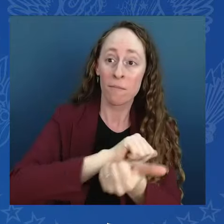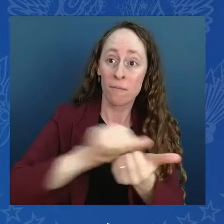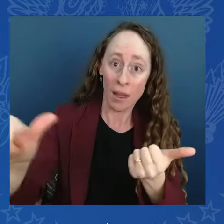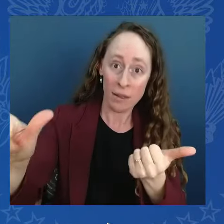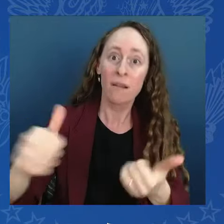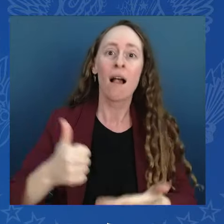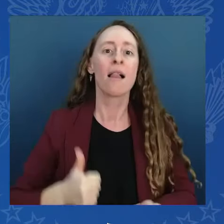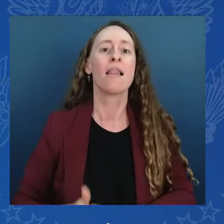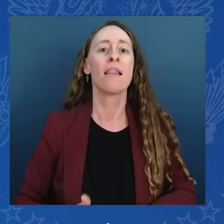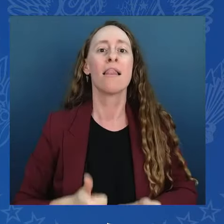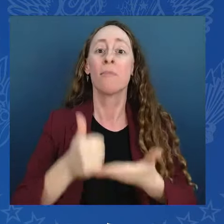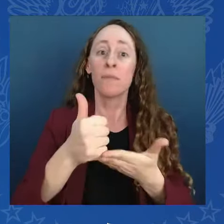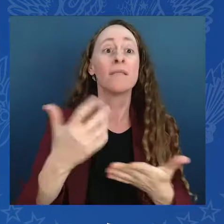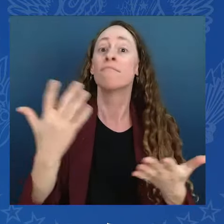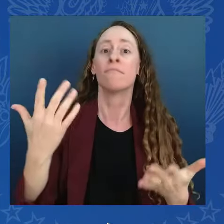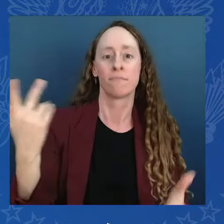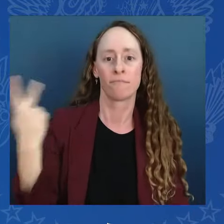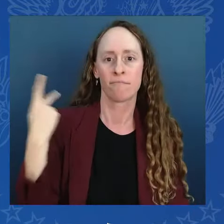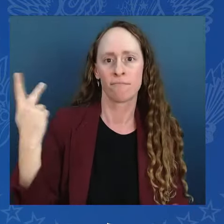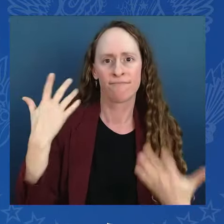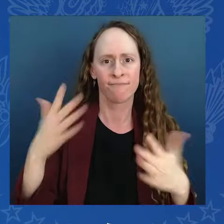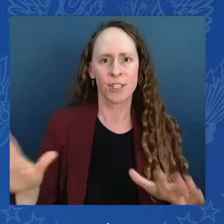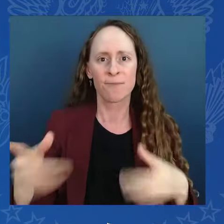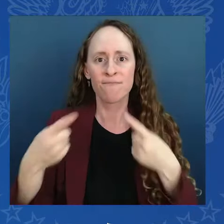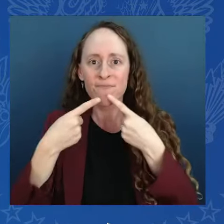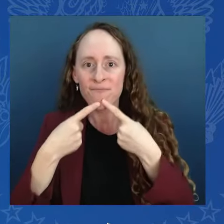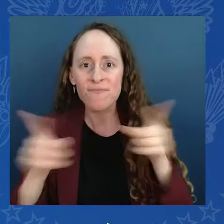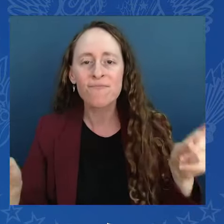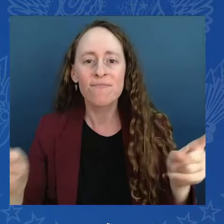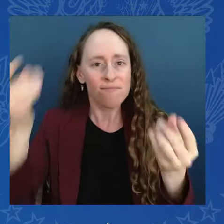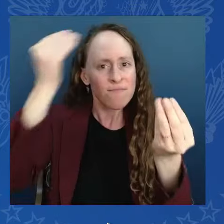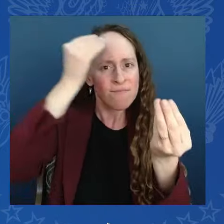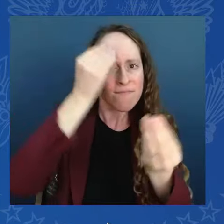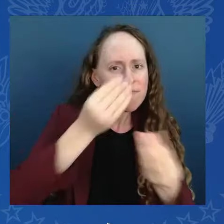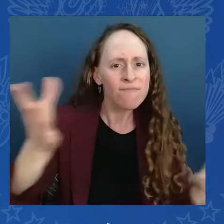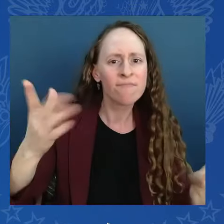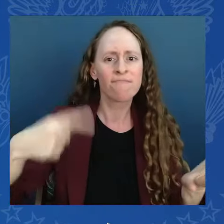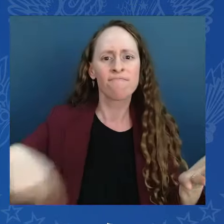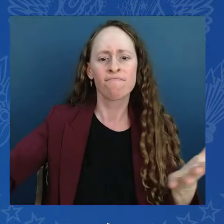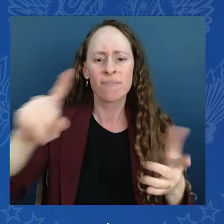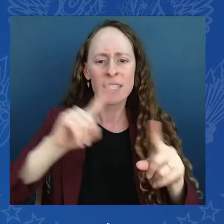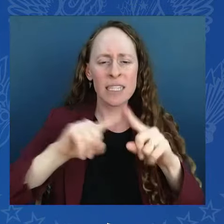every tool at our disposal at the federal, state, and local level to protect our families from lead poisoning.